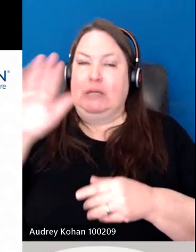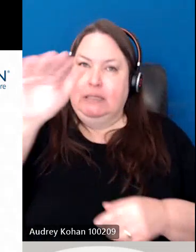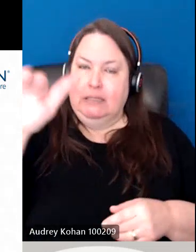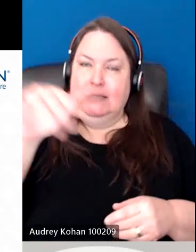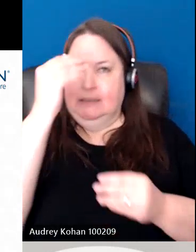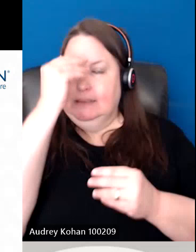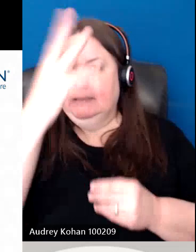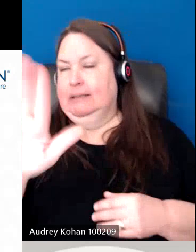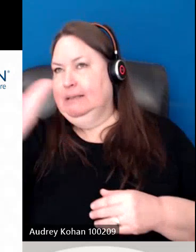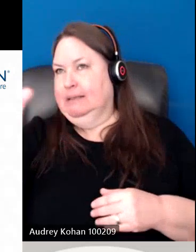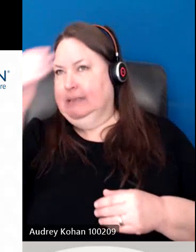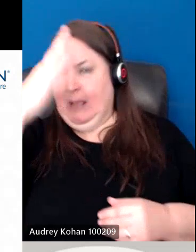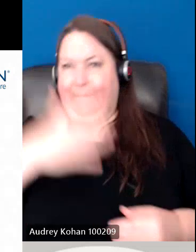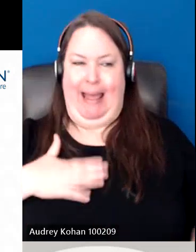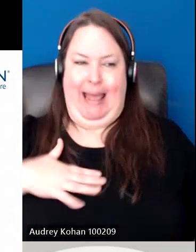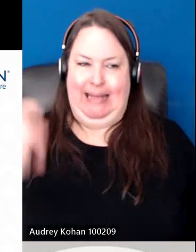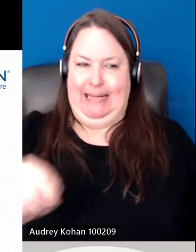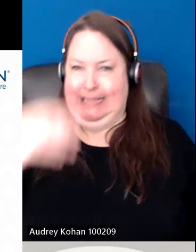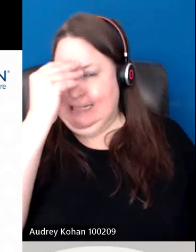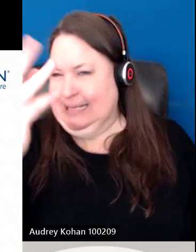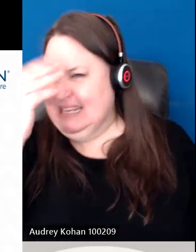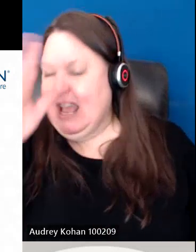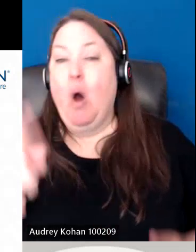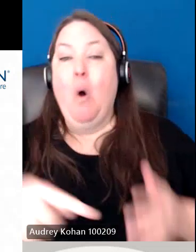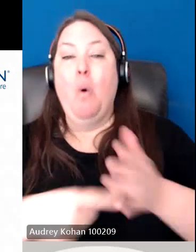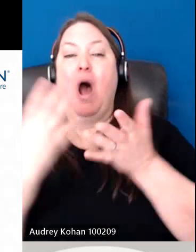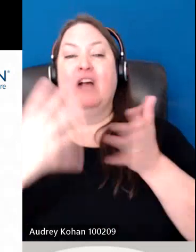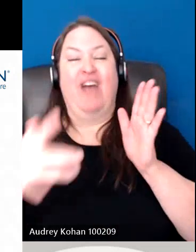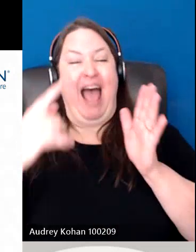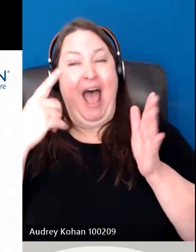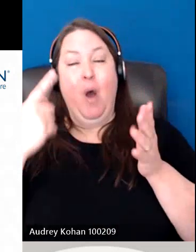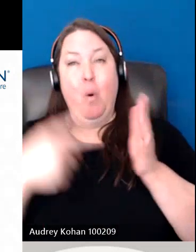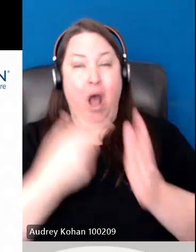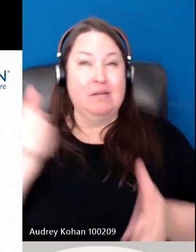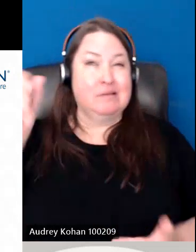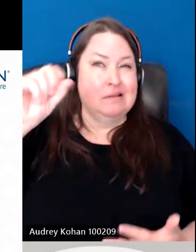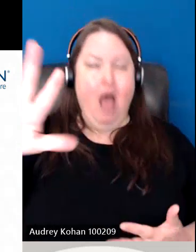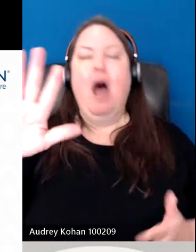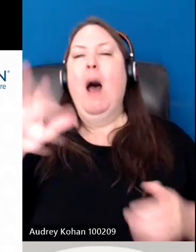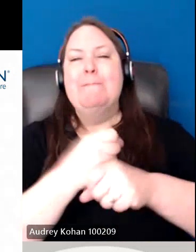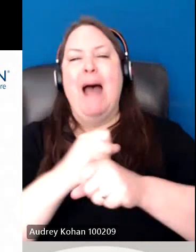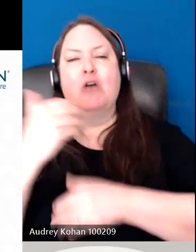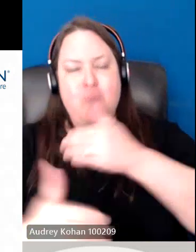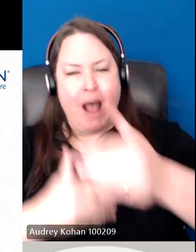what their needs are so once they've identified it please make a process address a system where